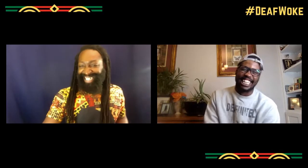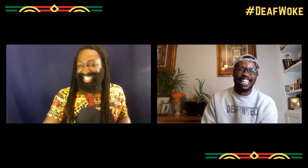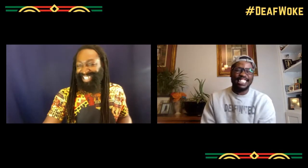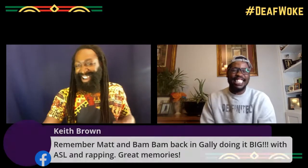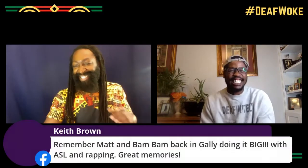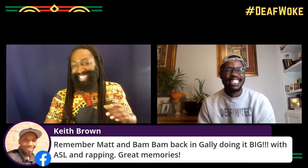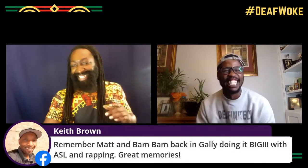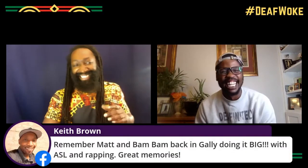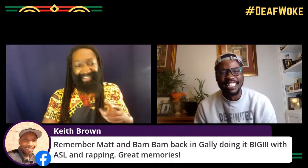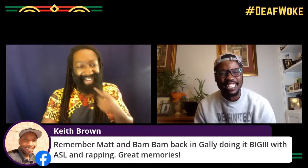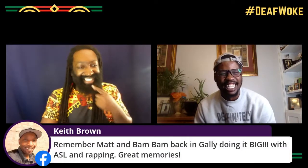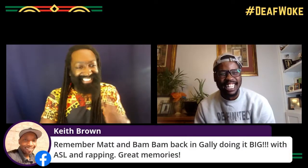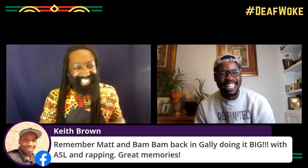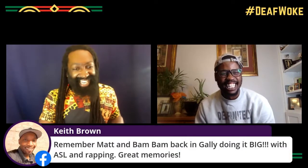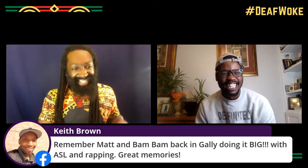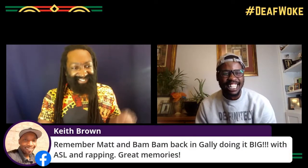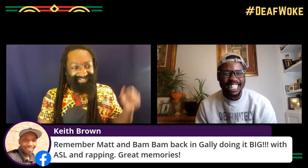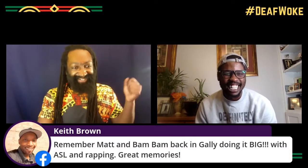We are in church to day baby we are in church today.